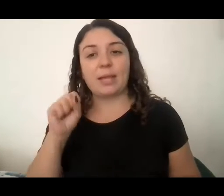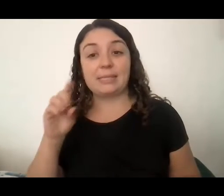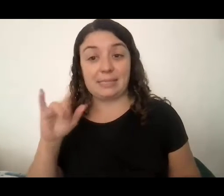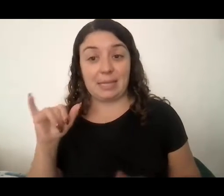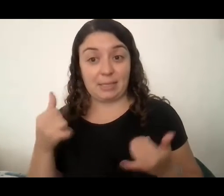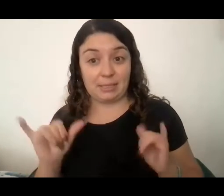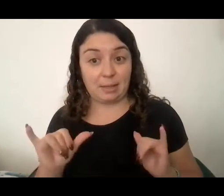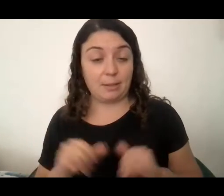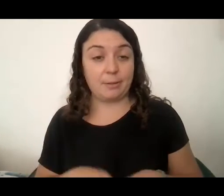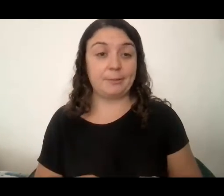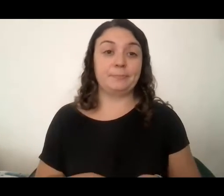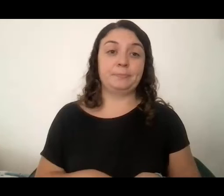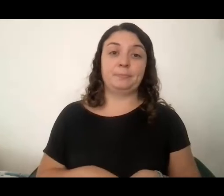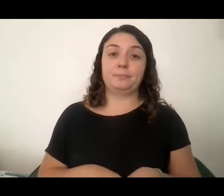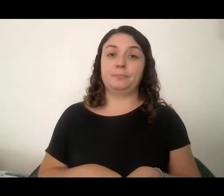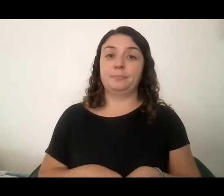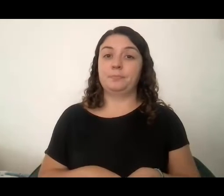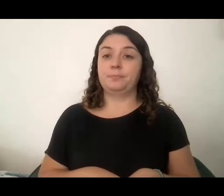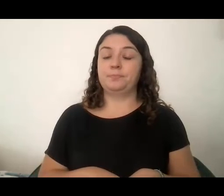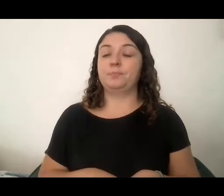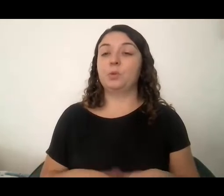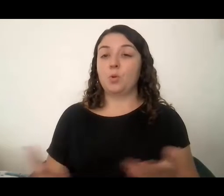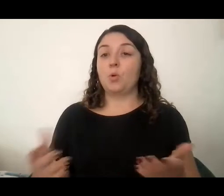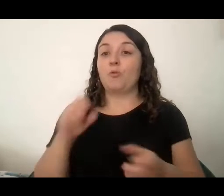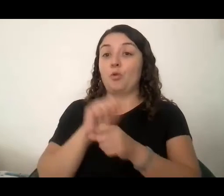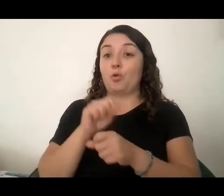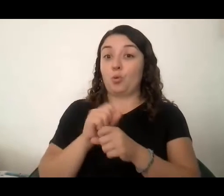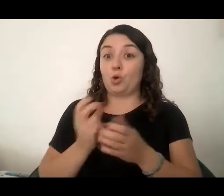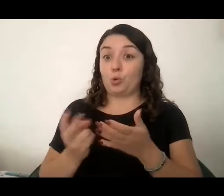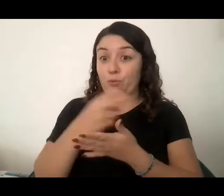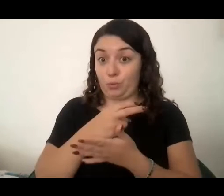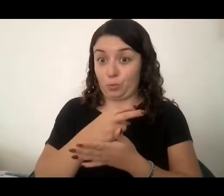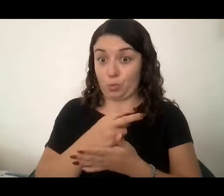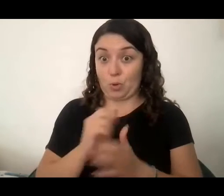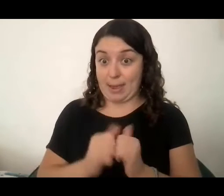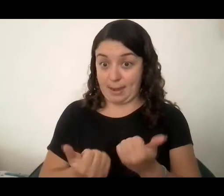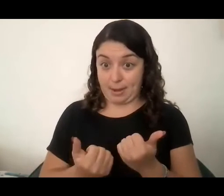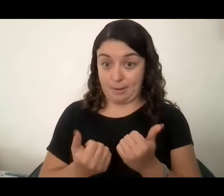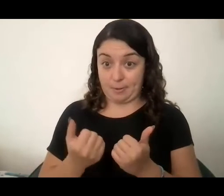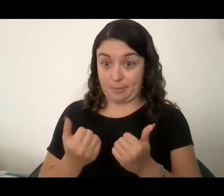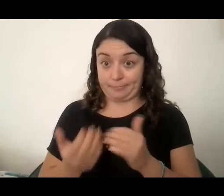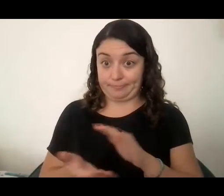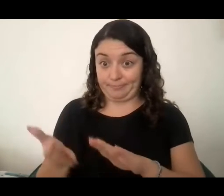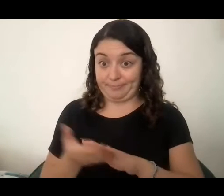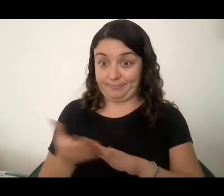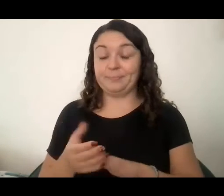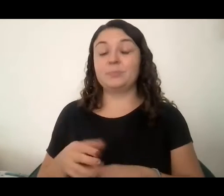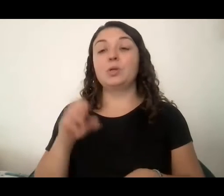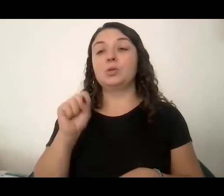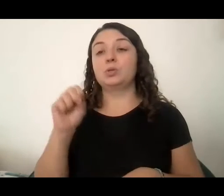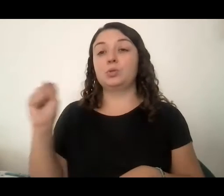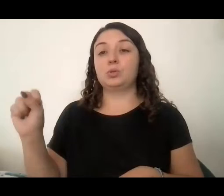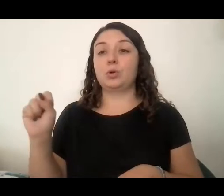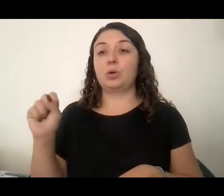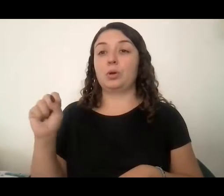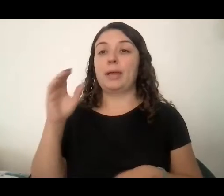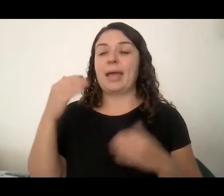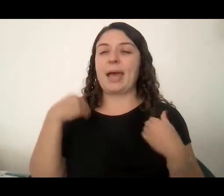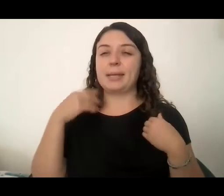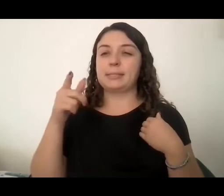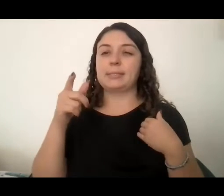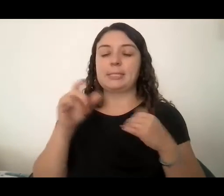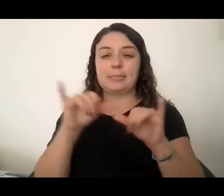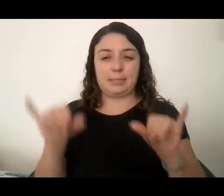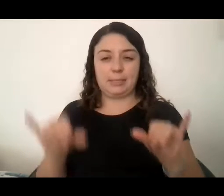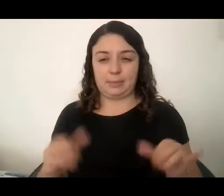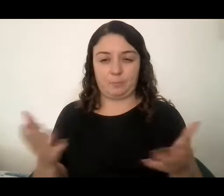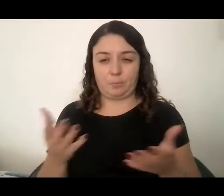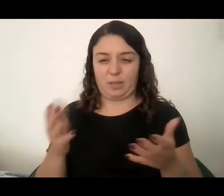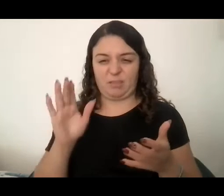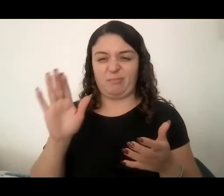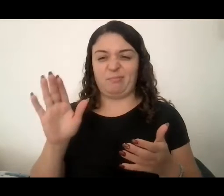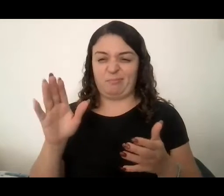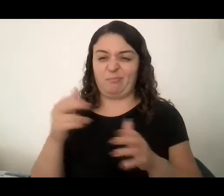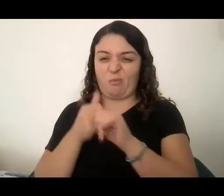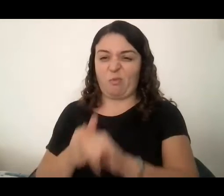Now, to do this work review, Social Security will need a couple things. They will need that